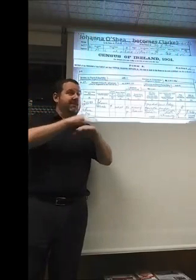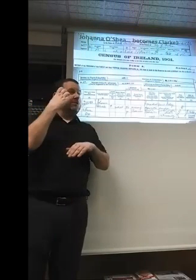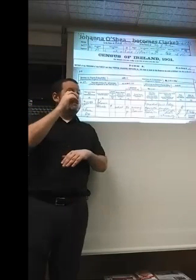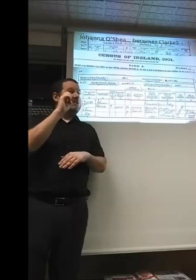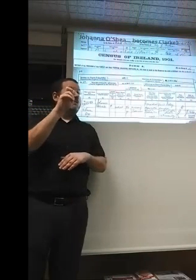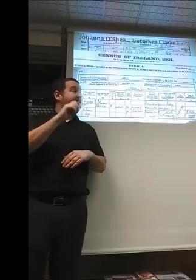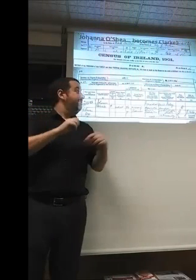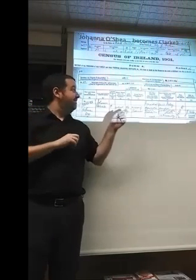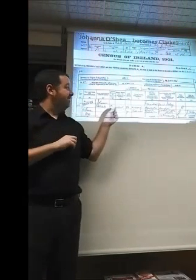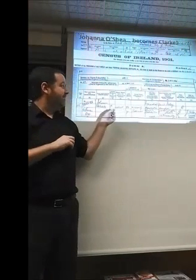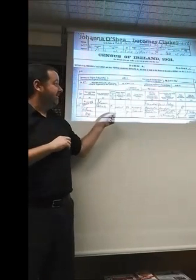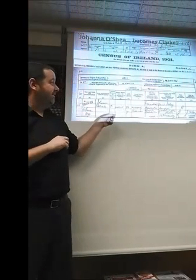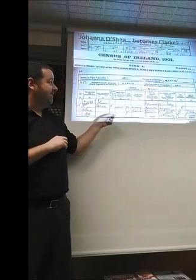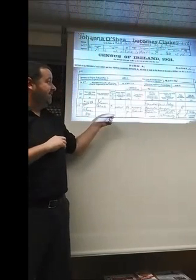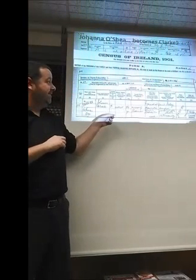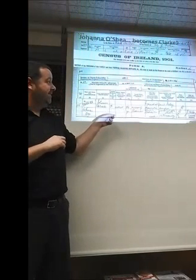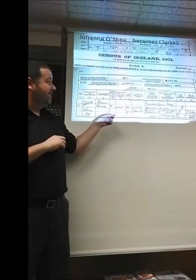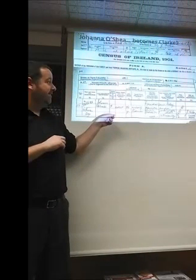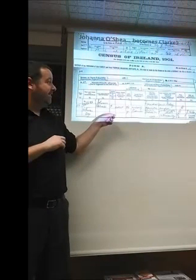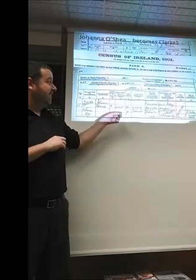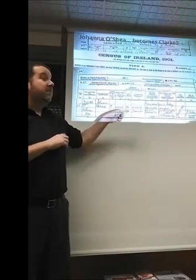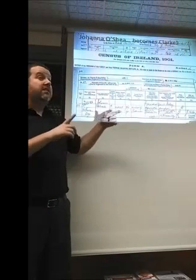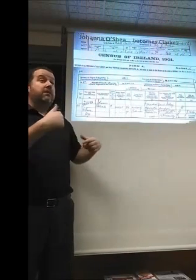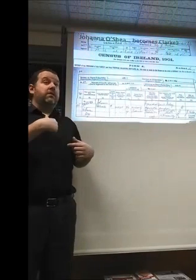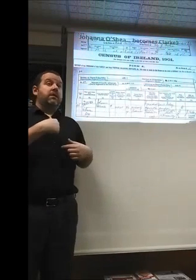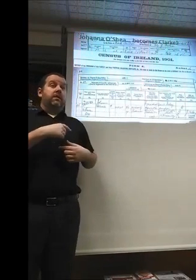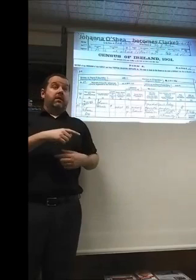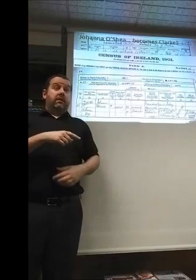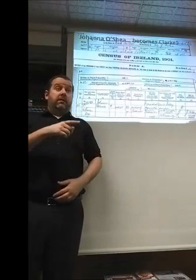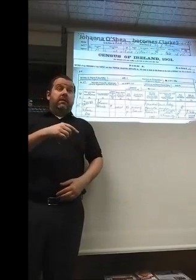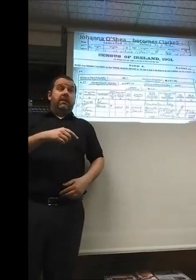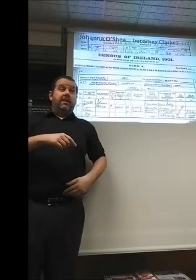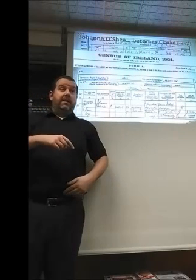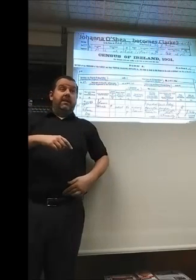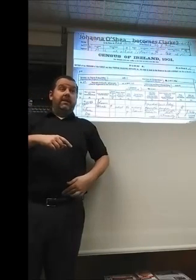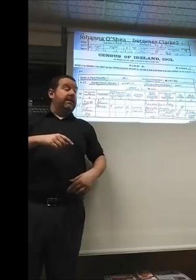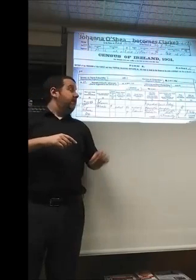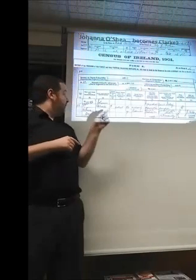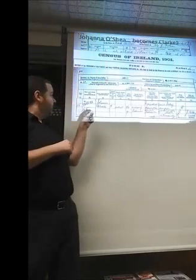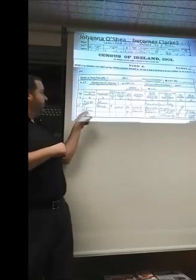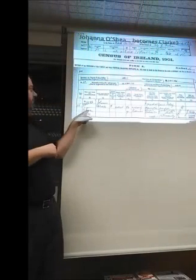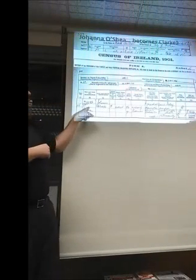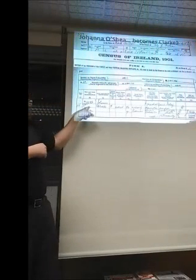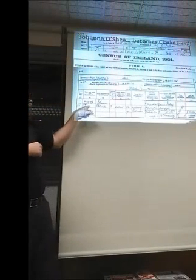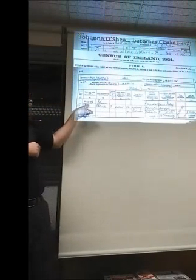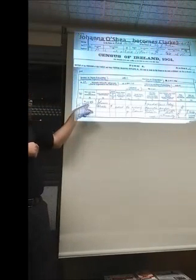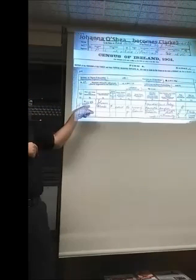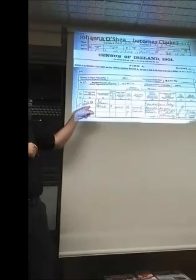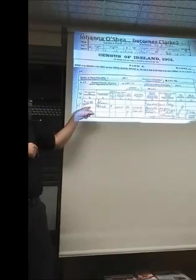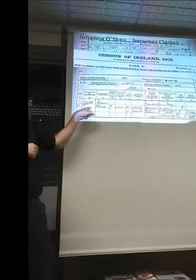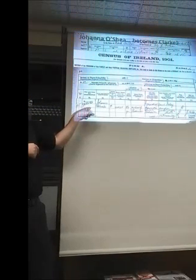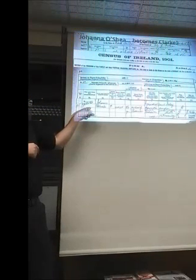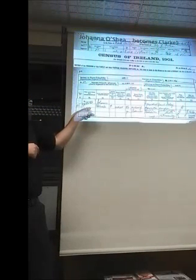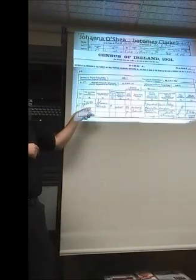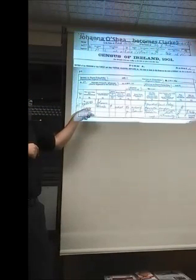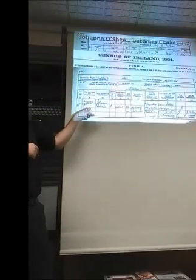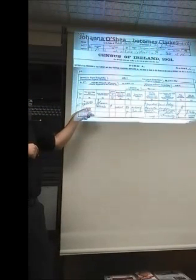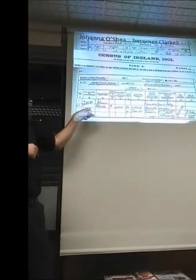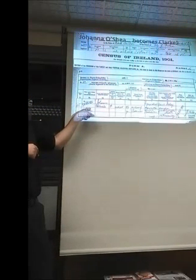the canal, it was raining pretty heavily” so he went into the reformatory shed, this